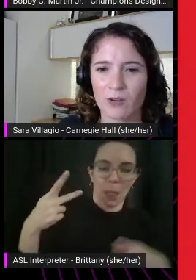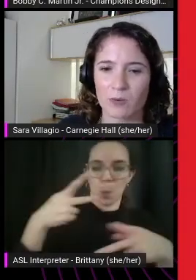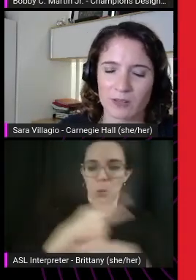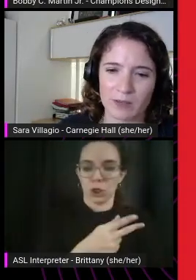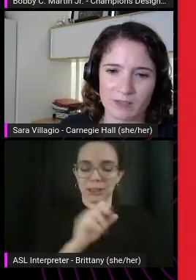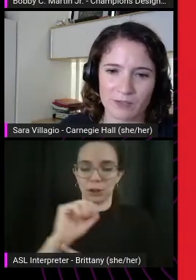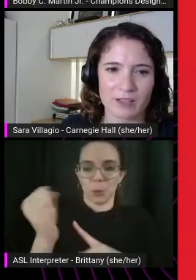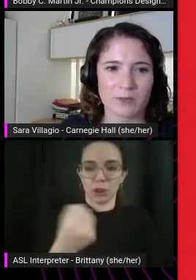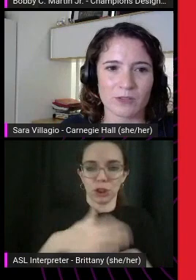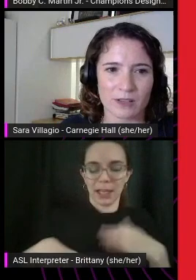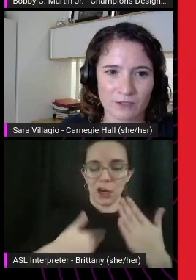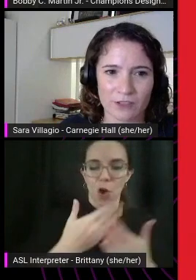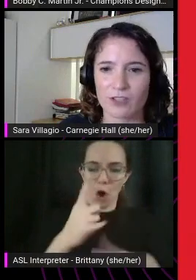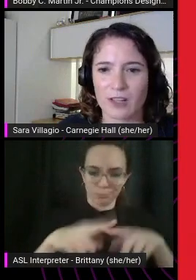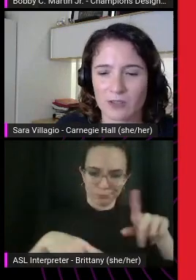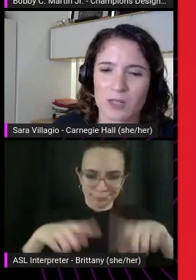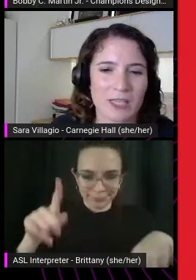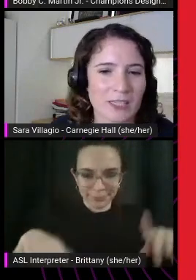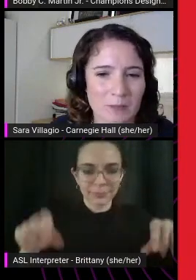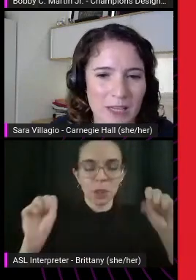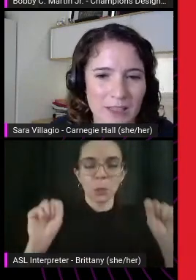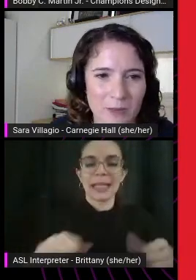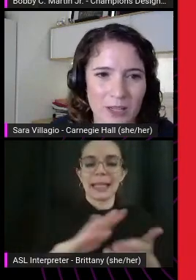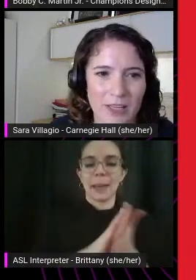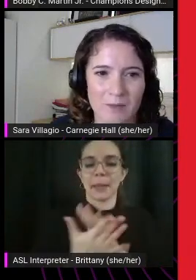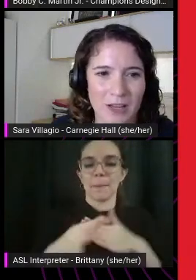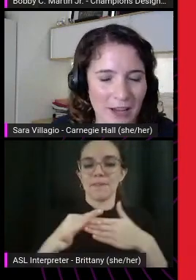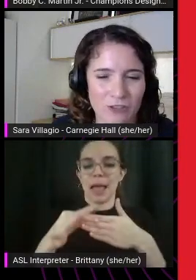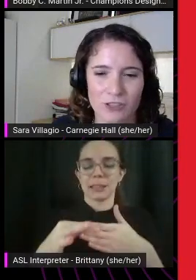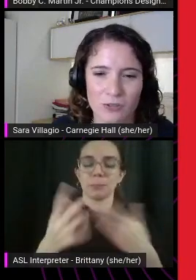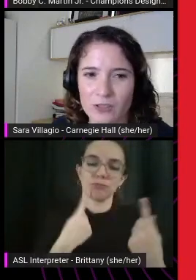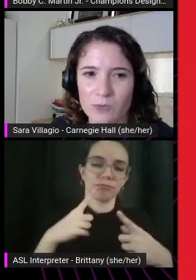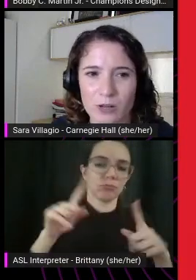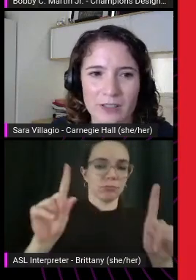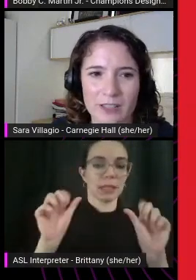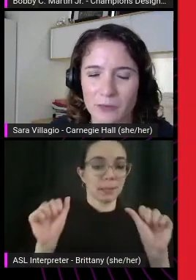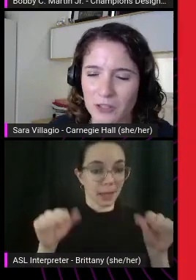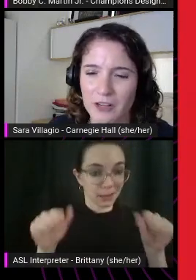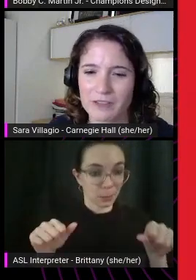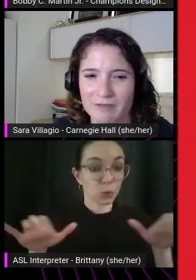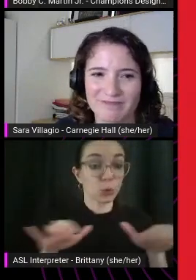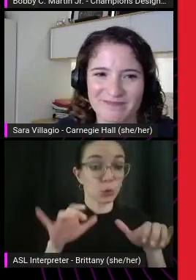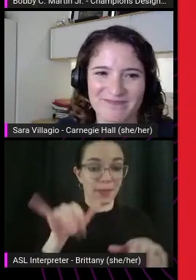so that we could be as flexible and efficient as we needed to be when it came to actually doing this work in real life.